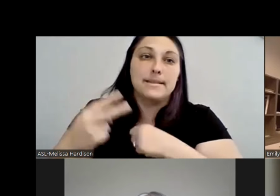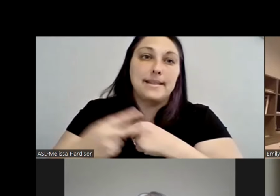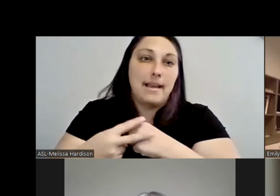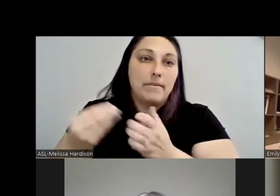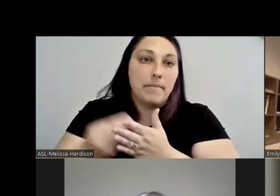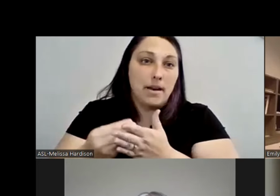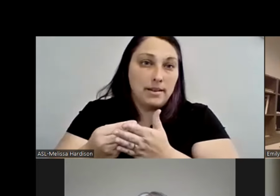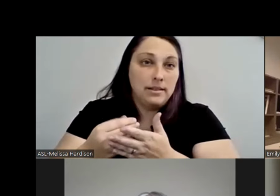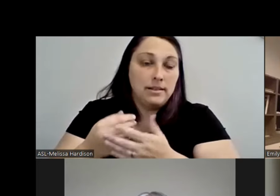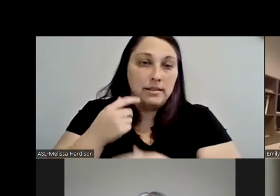home modification services in the state.